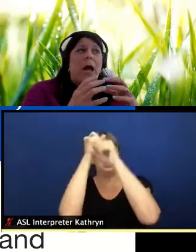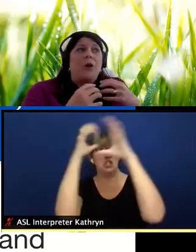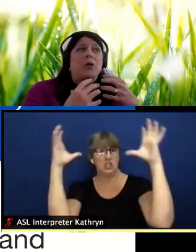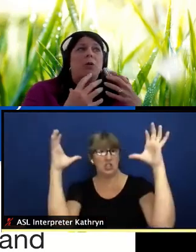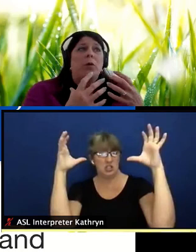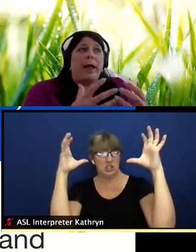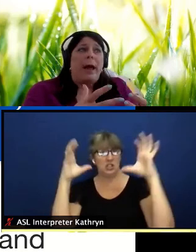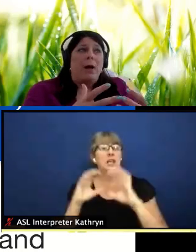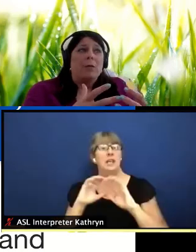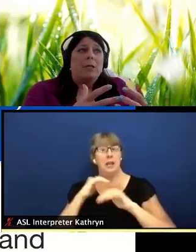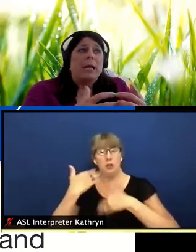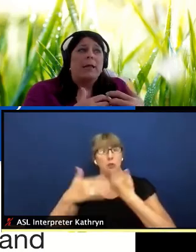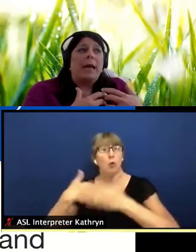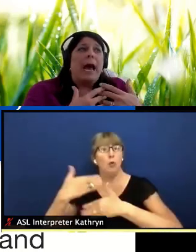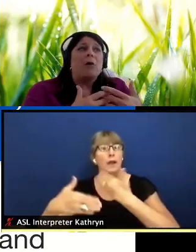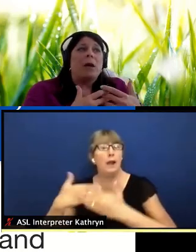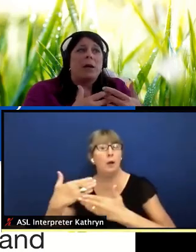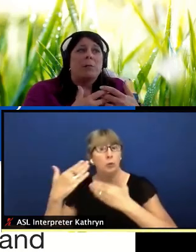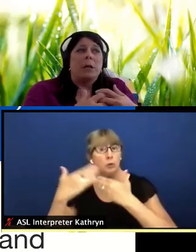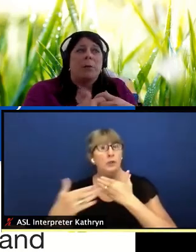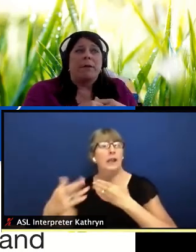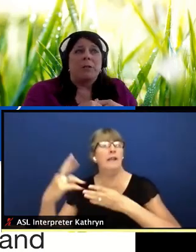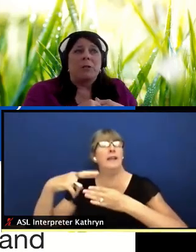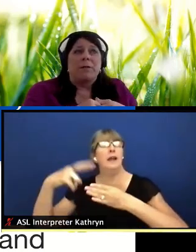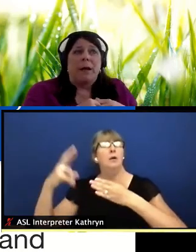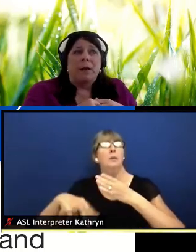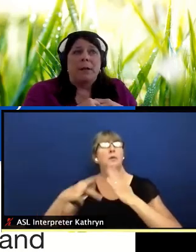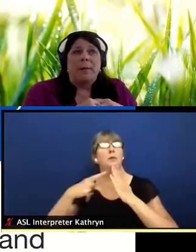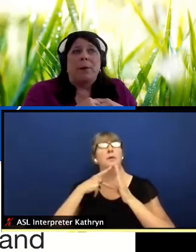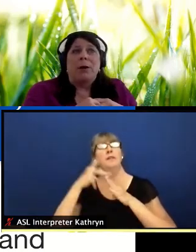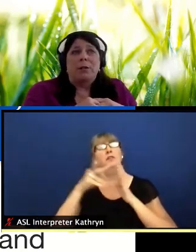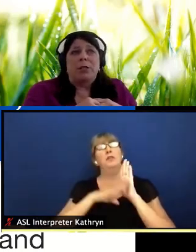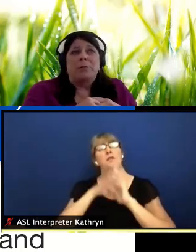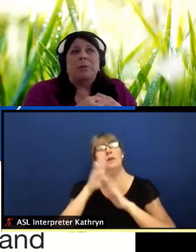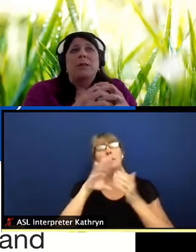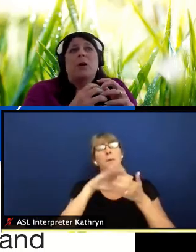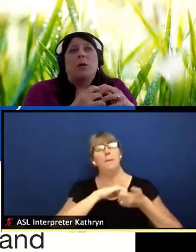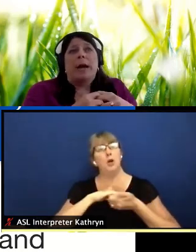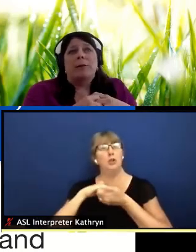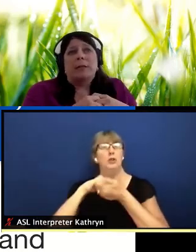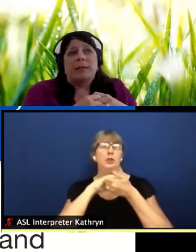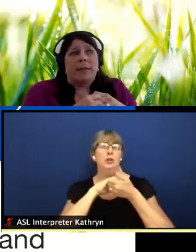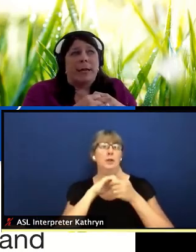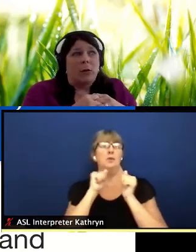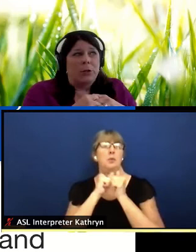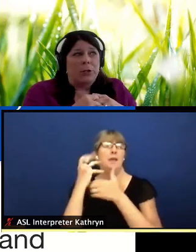How you roll that out, and the outcomes of professional development and partnerships with outside stakeholders.